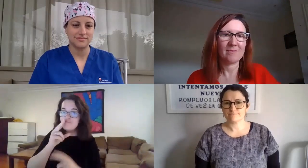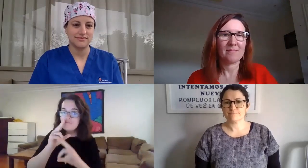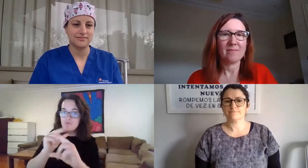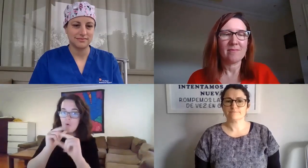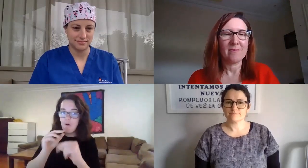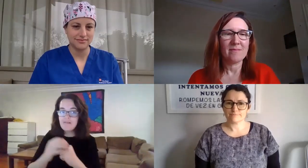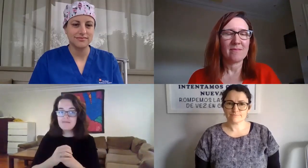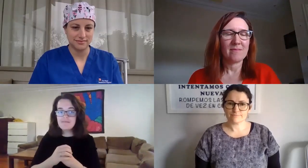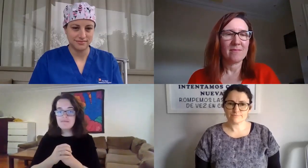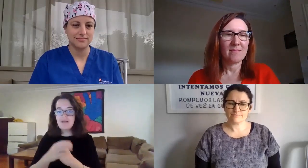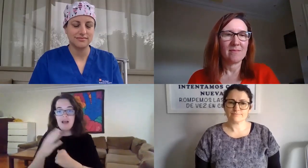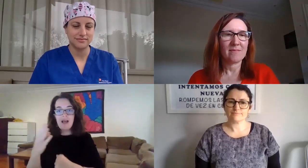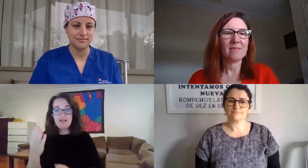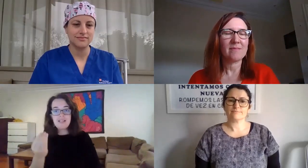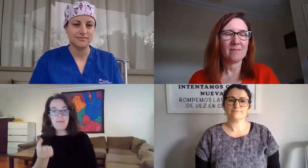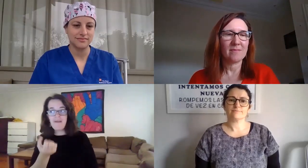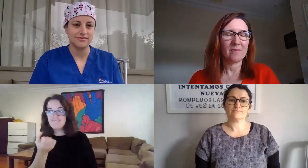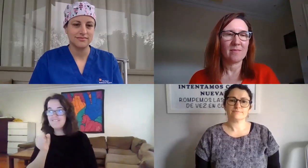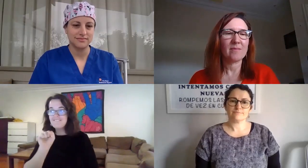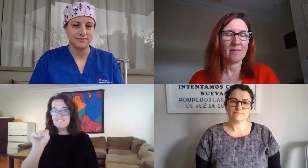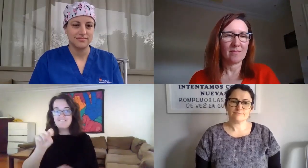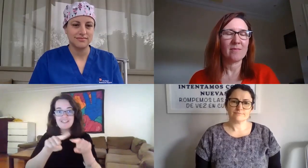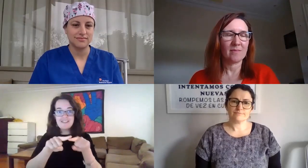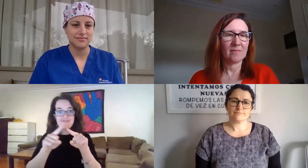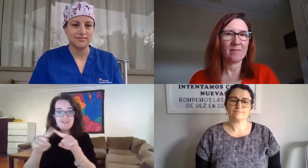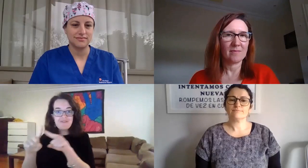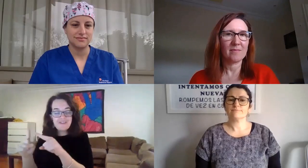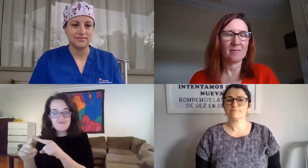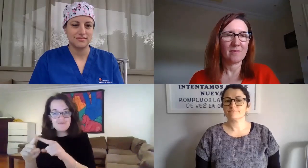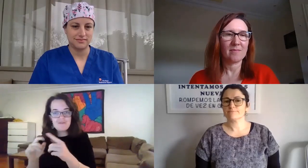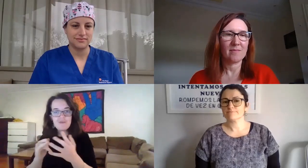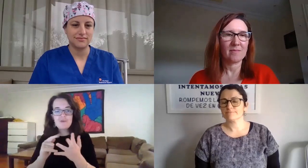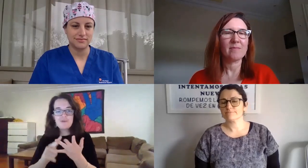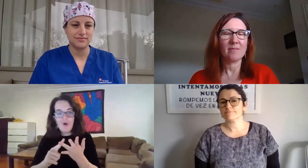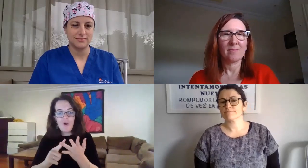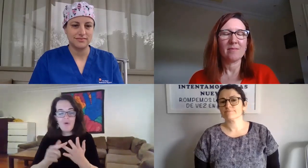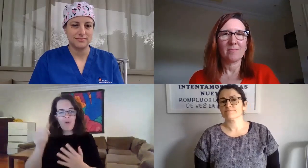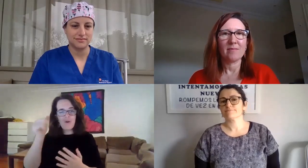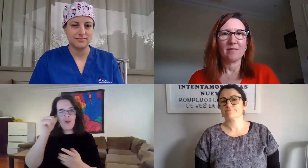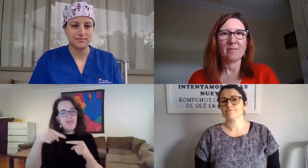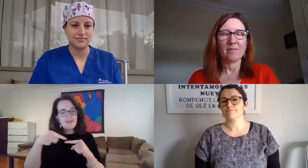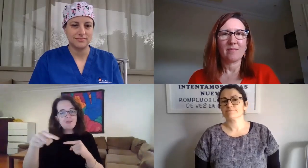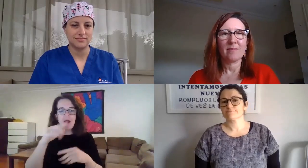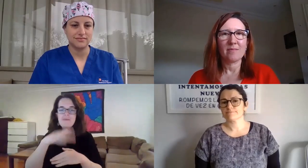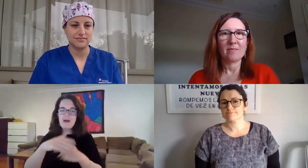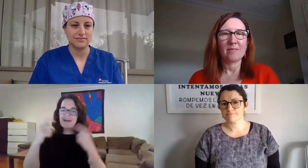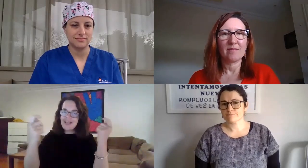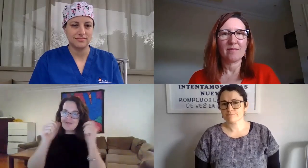language here, but some deaf people don't use sign language. They may speak and people have different ways of communicating